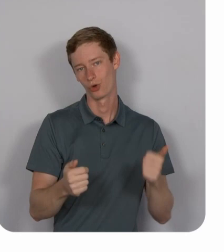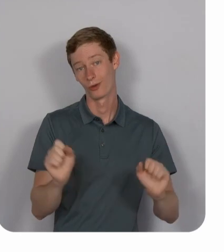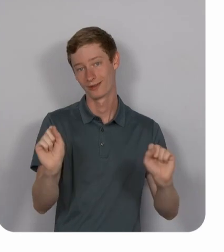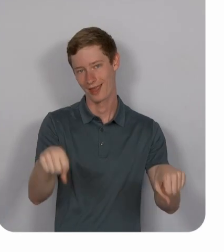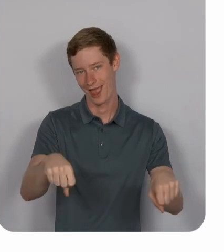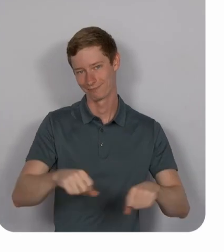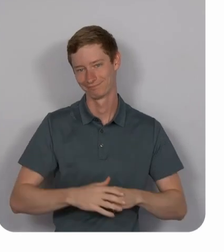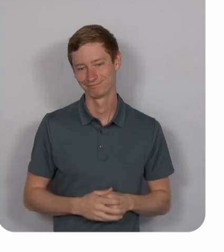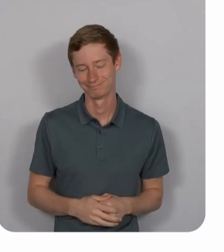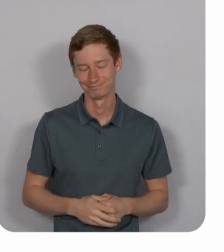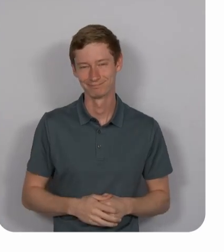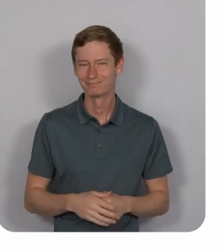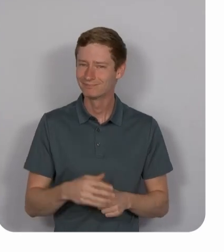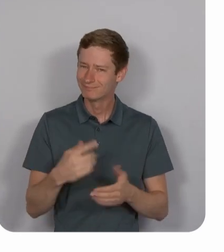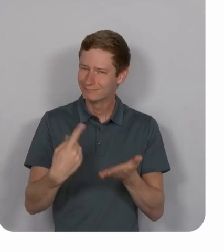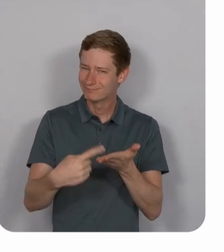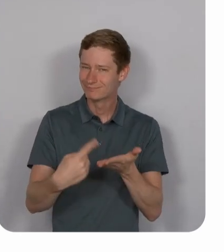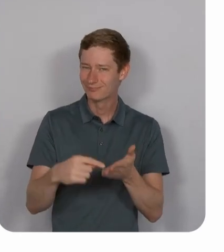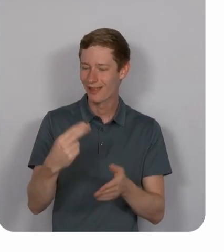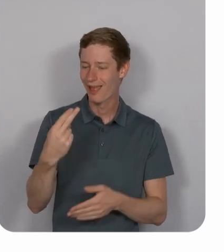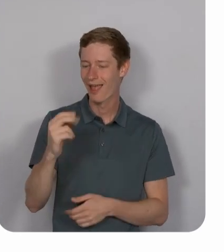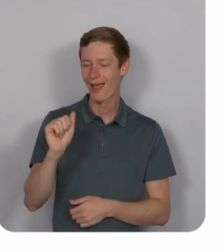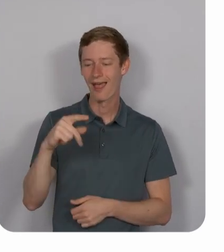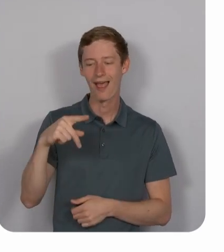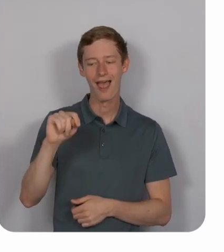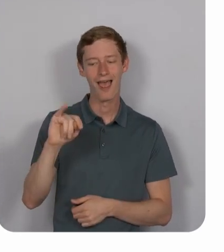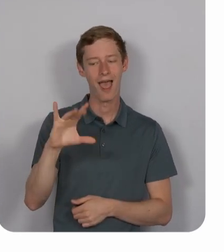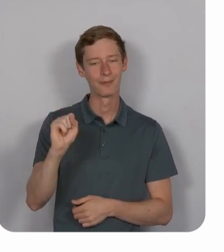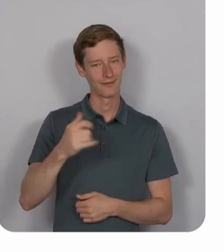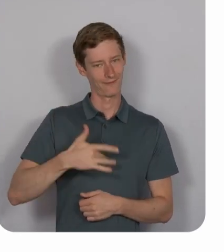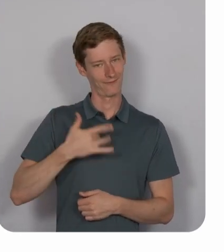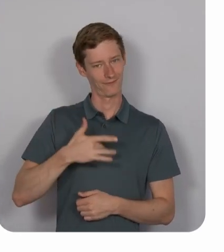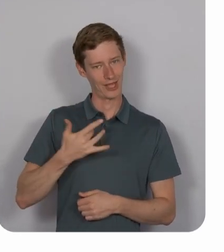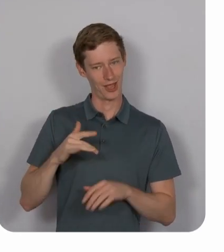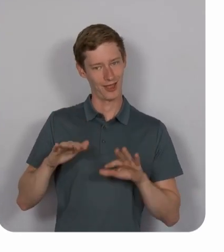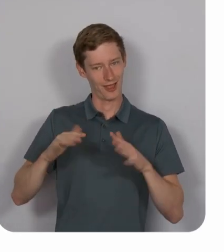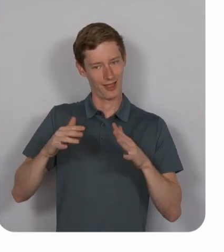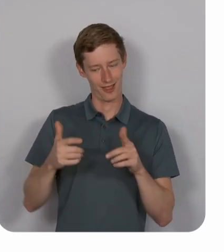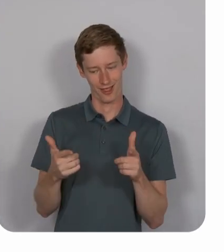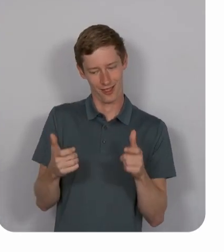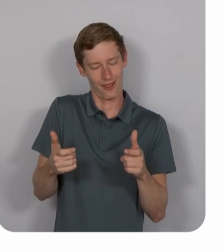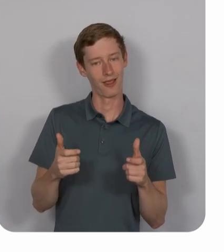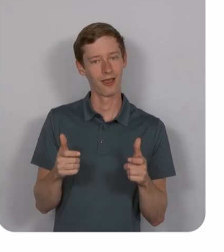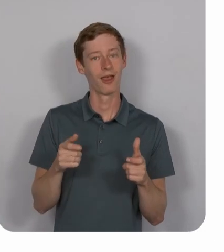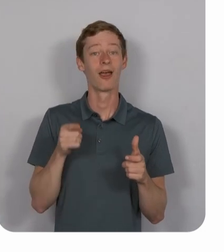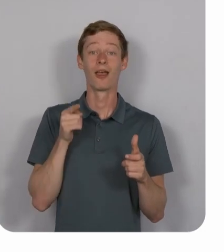the haptics on the Touch Plus controller are certainly improved, but not quite to the level of Touch Pro controllers.